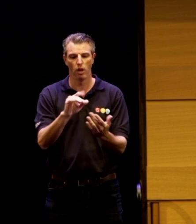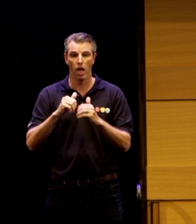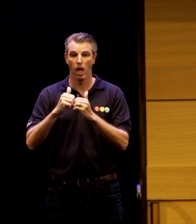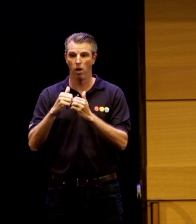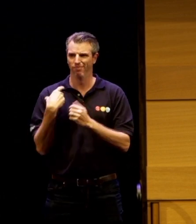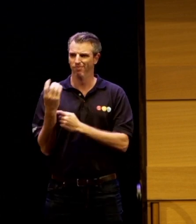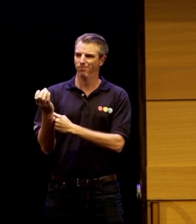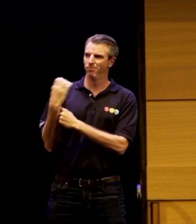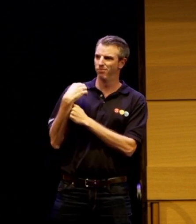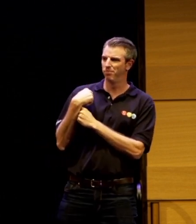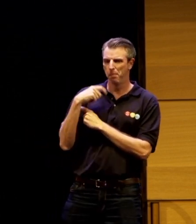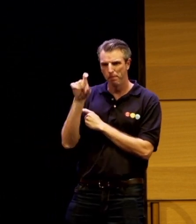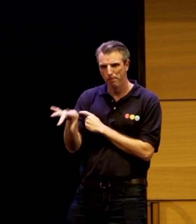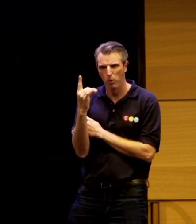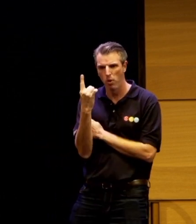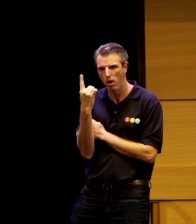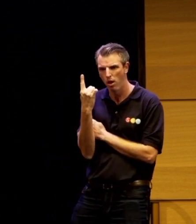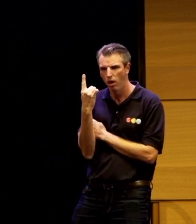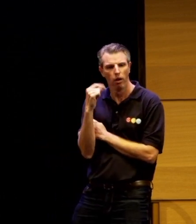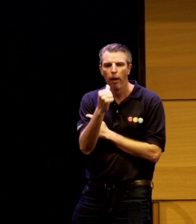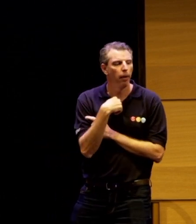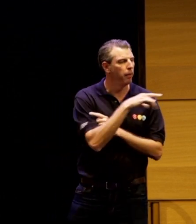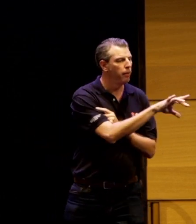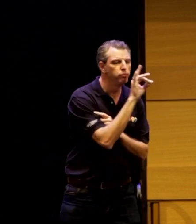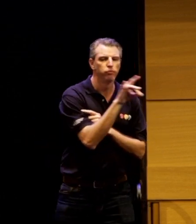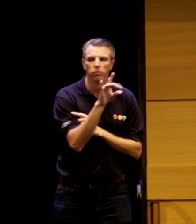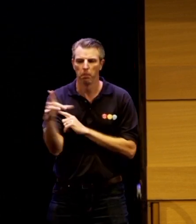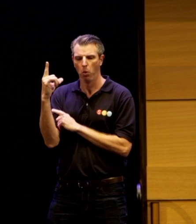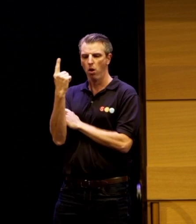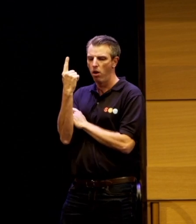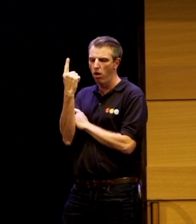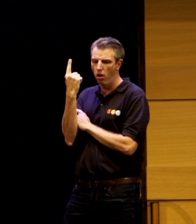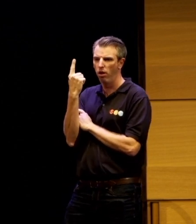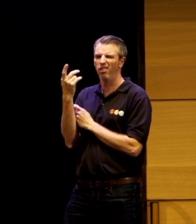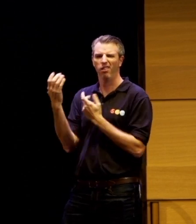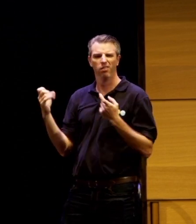and how being forced to choose one method of communication. He was not allowed to choose from several options.